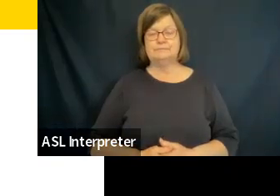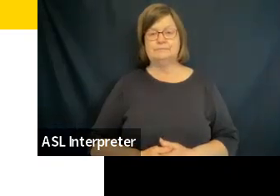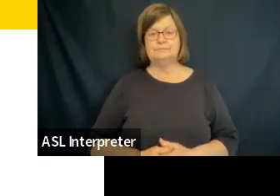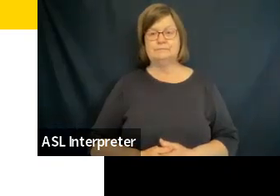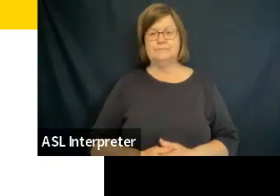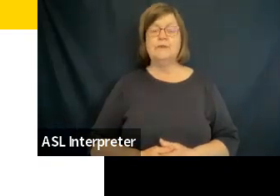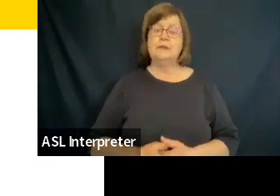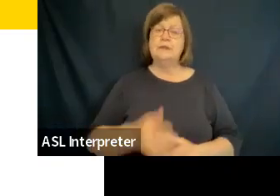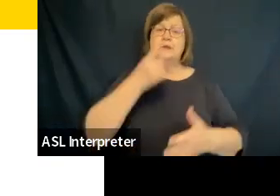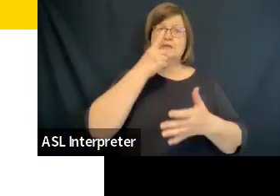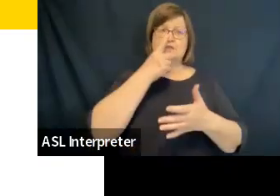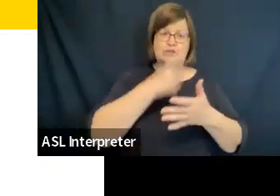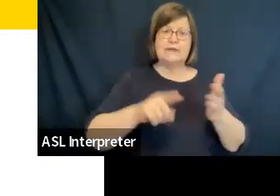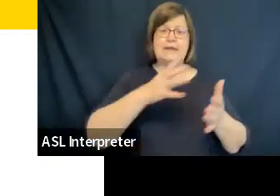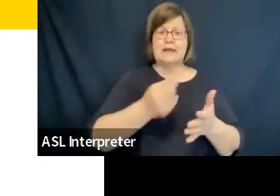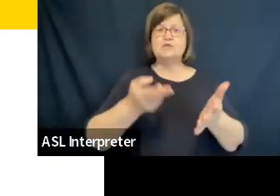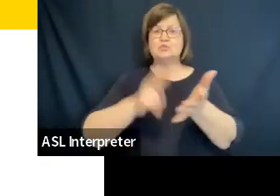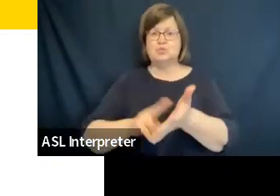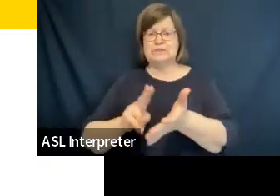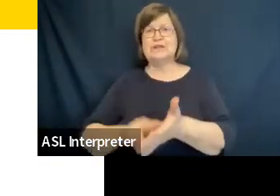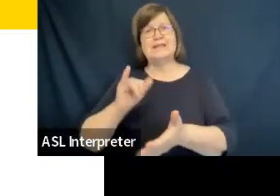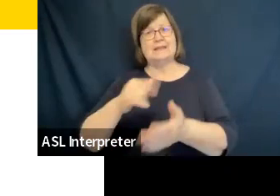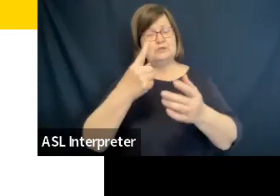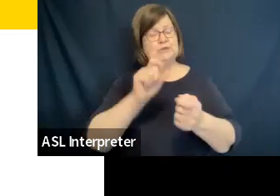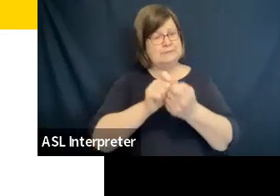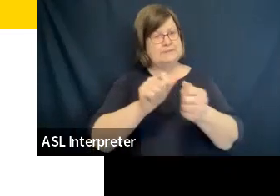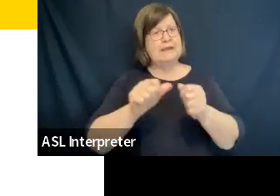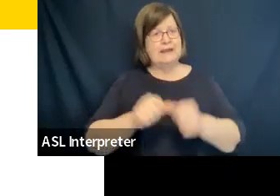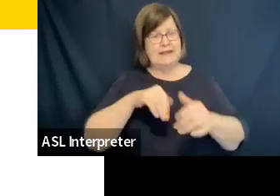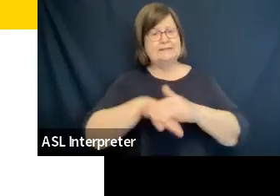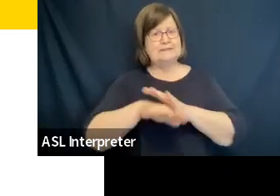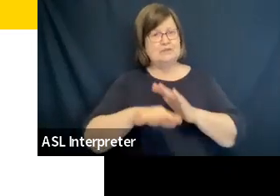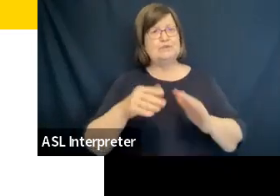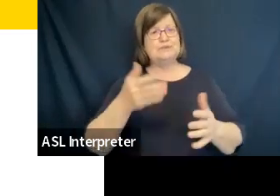So check in and registration is one specific area where access to accessible information